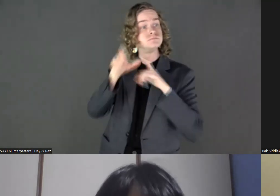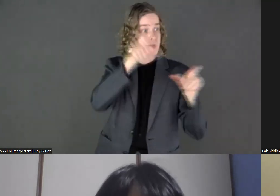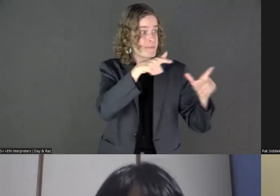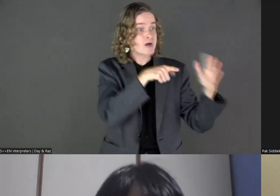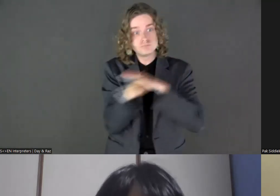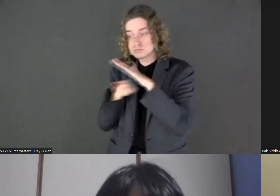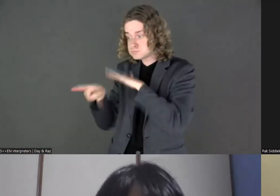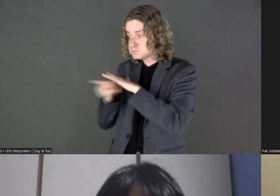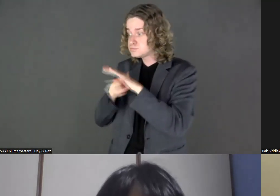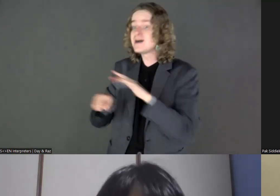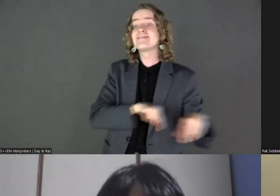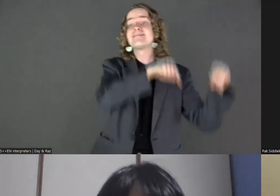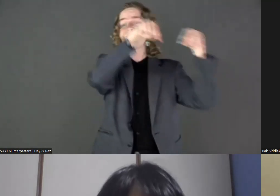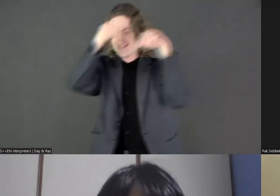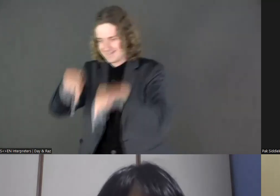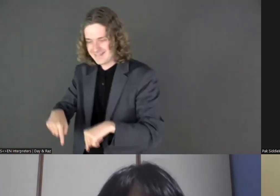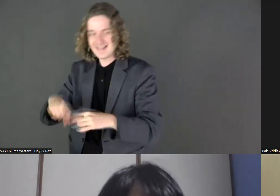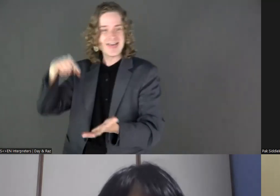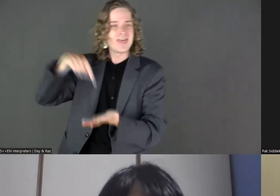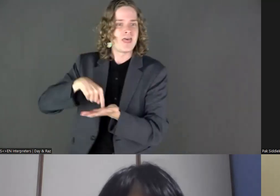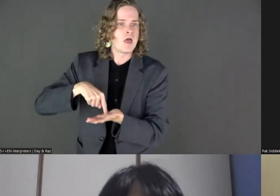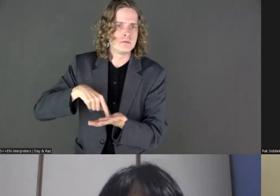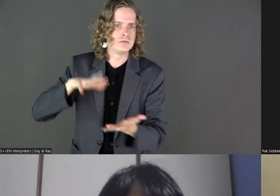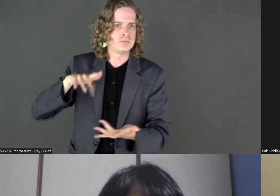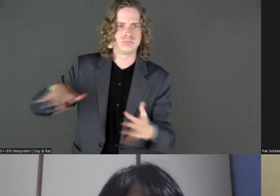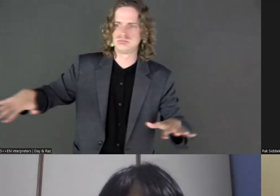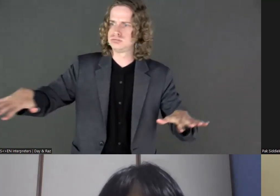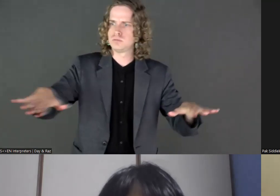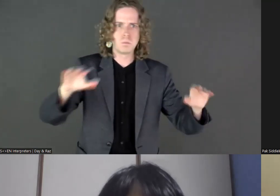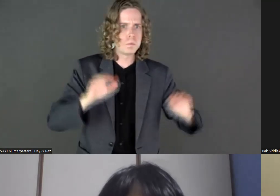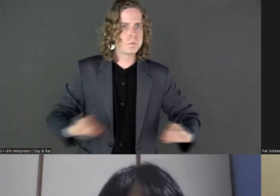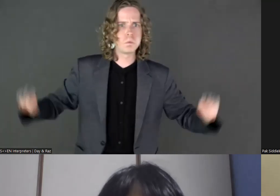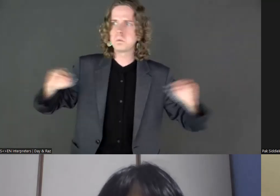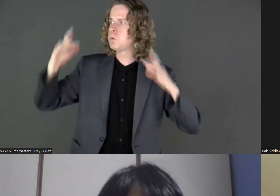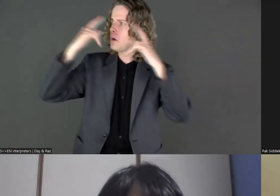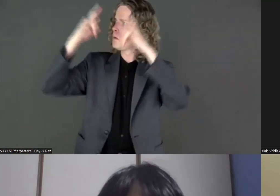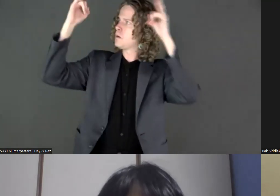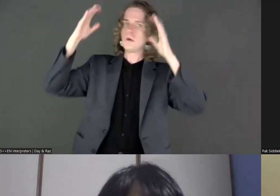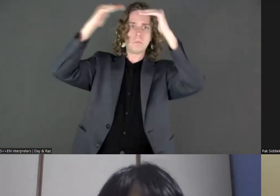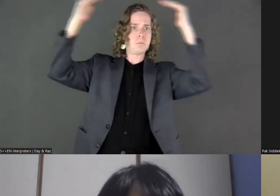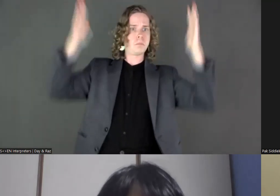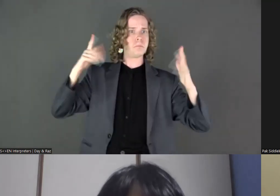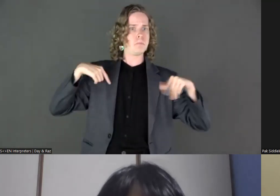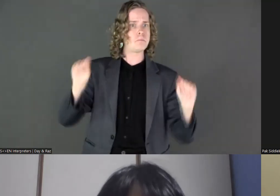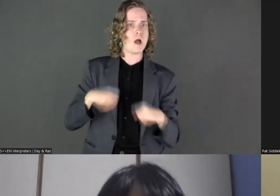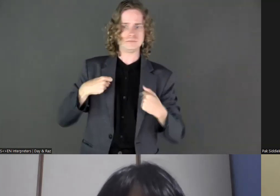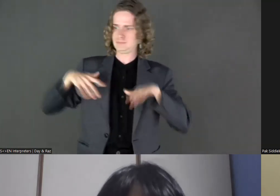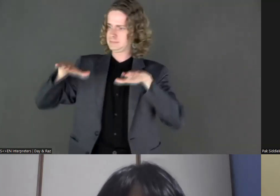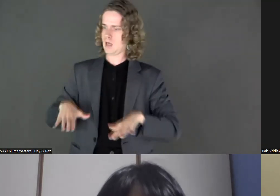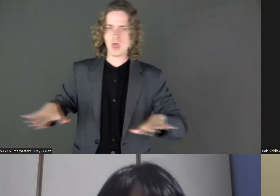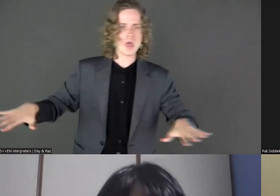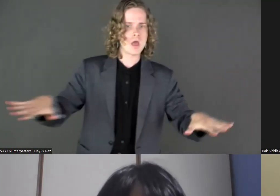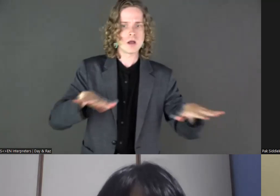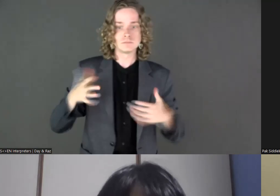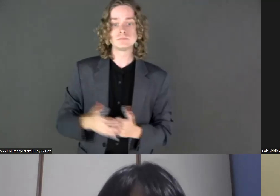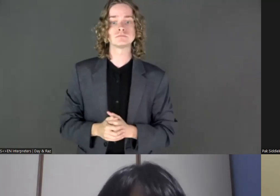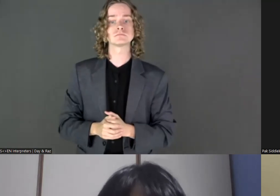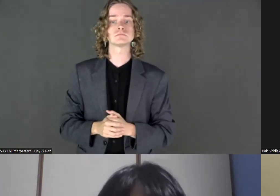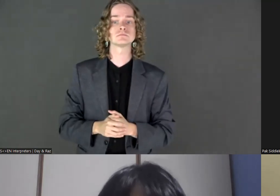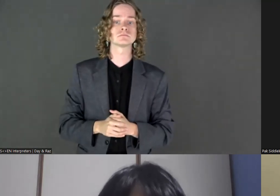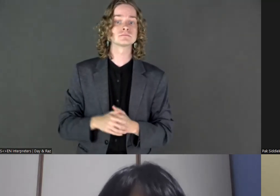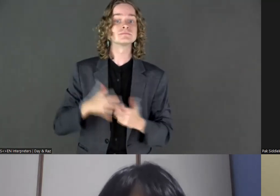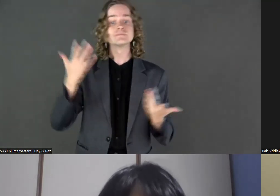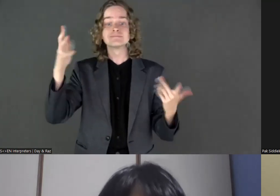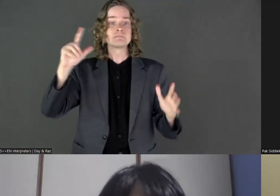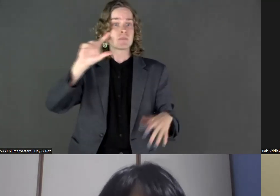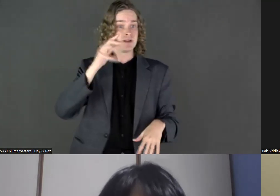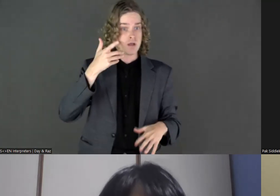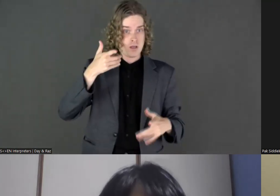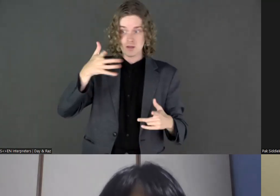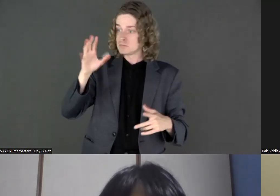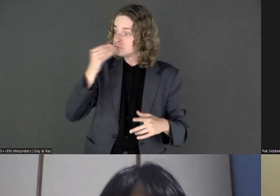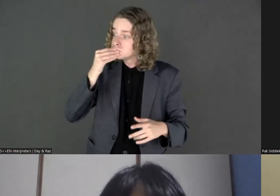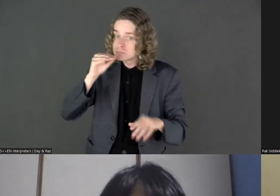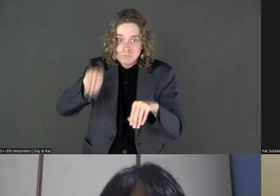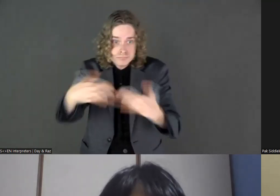conditions for decent living for persons with disabilities. Another challenge is the approach.